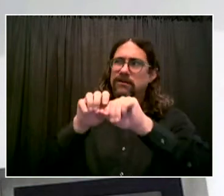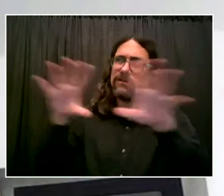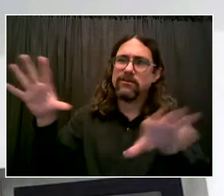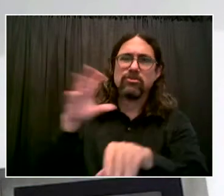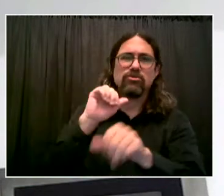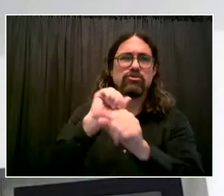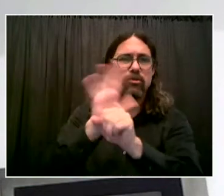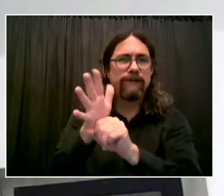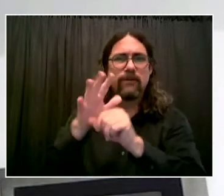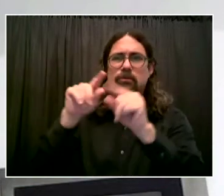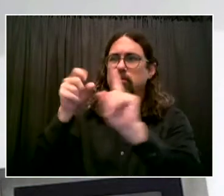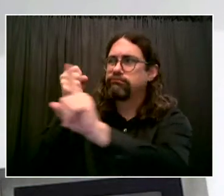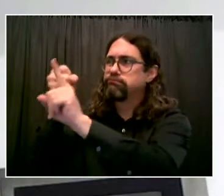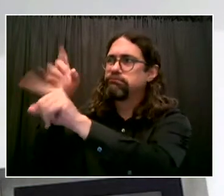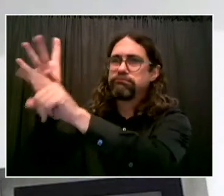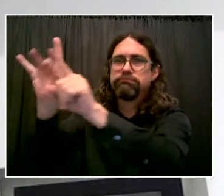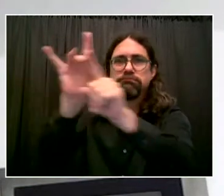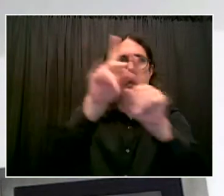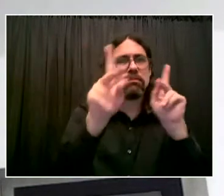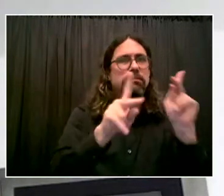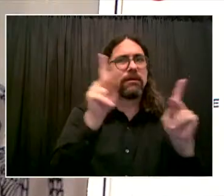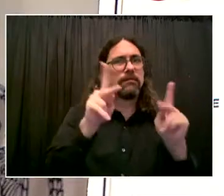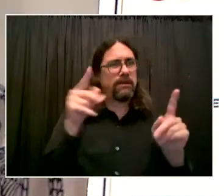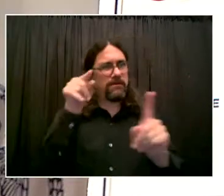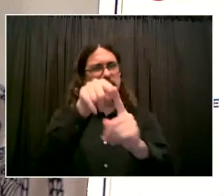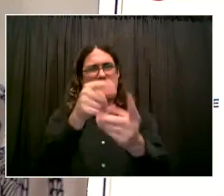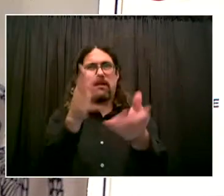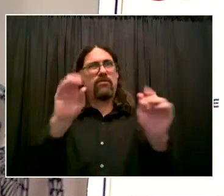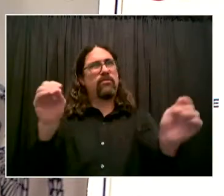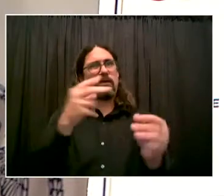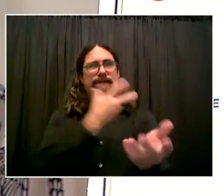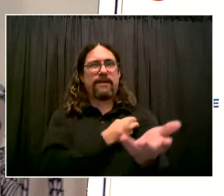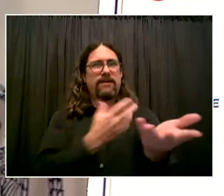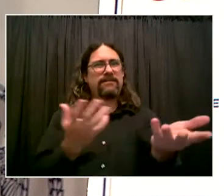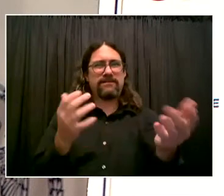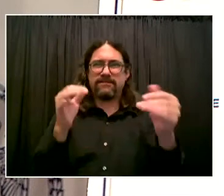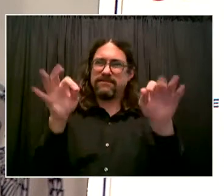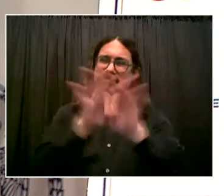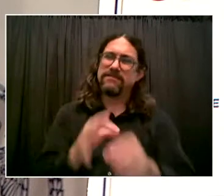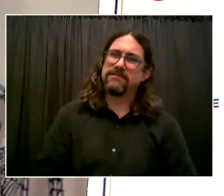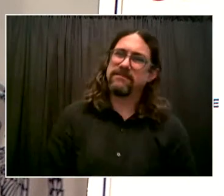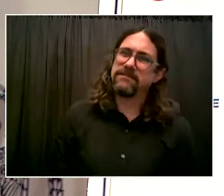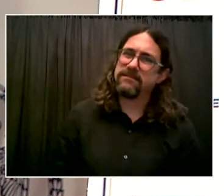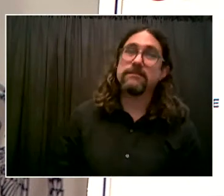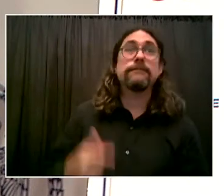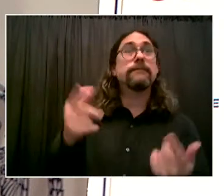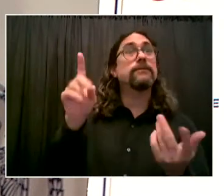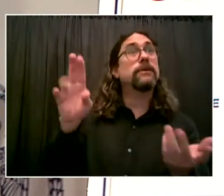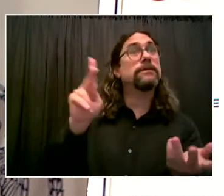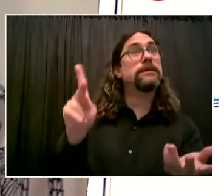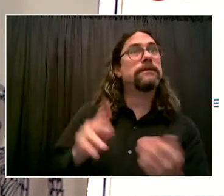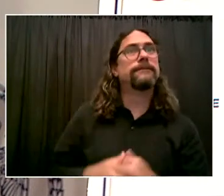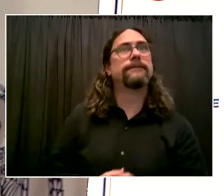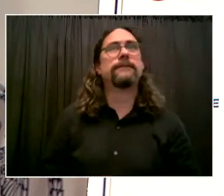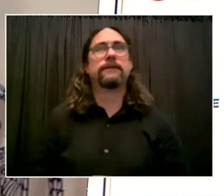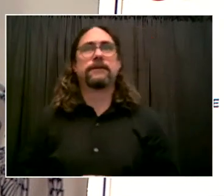SAID IT VERY WELL, HAS TO BE VACCINATION, THAT IS THE ONLY WAY WE CAN HAVE A TRUE AND ENDURING RECOVERY FOR